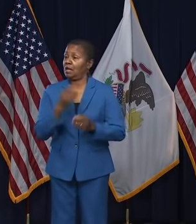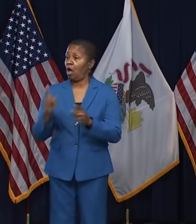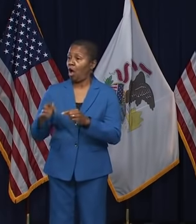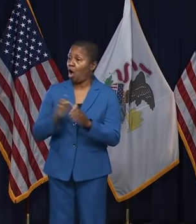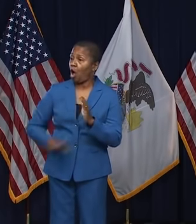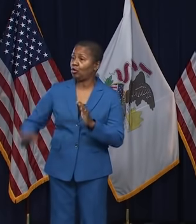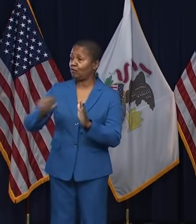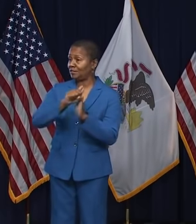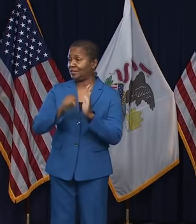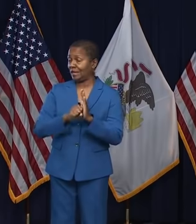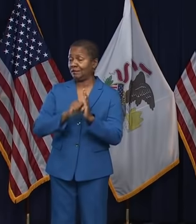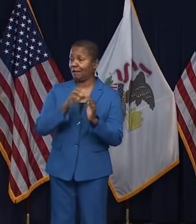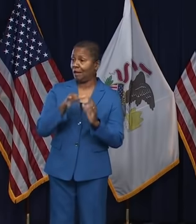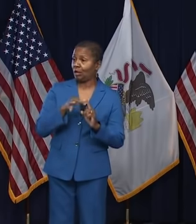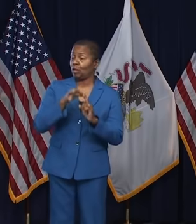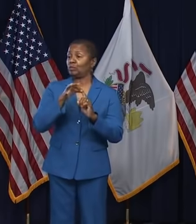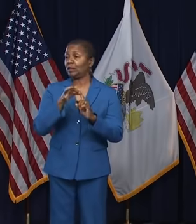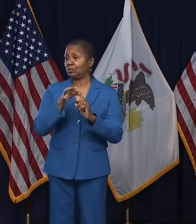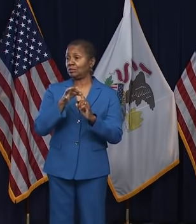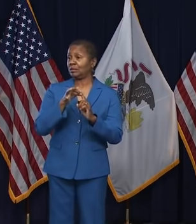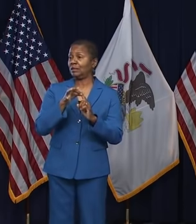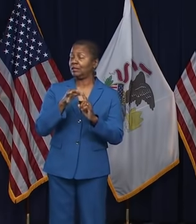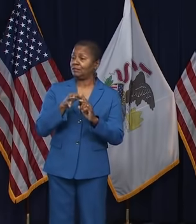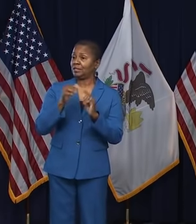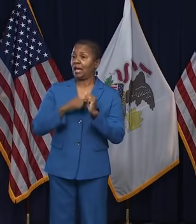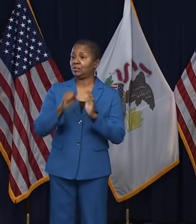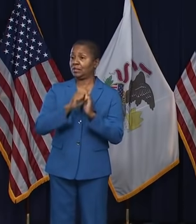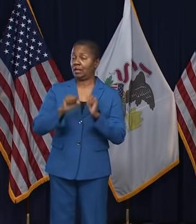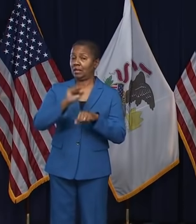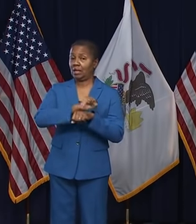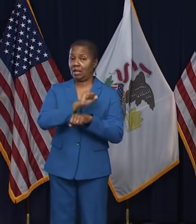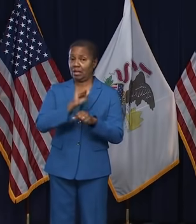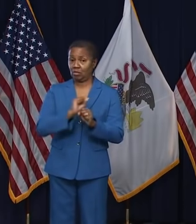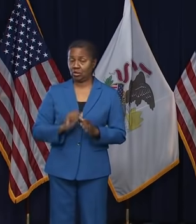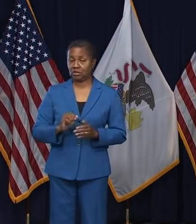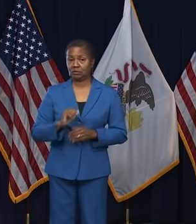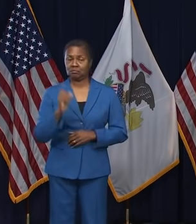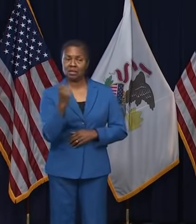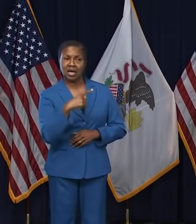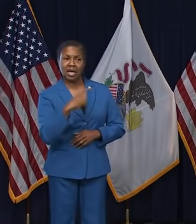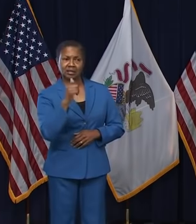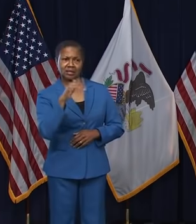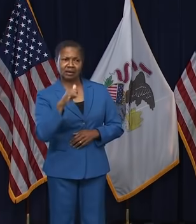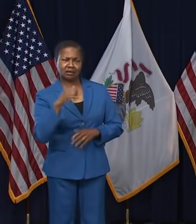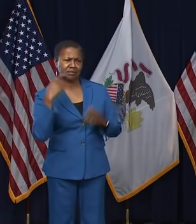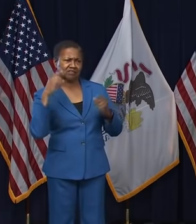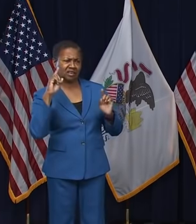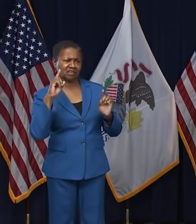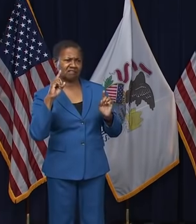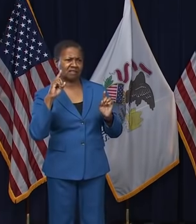that more people are getting.